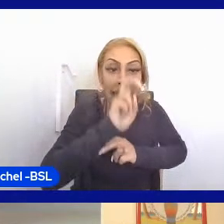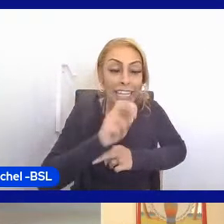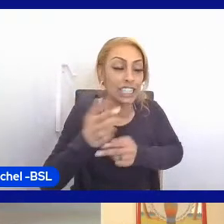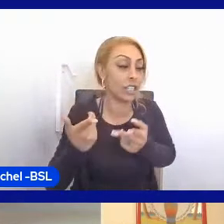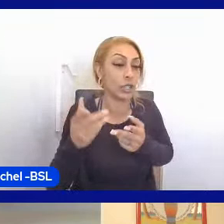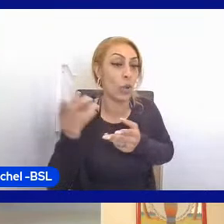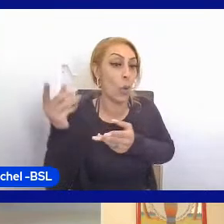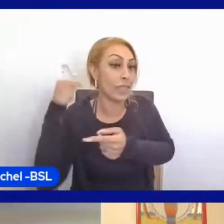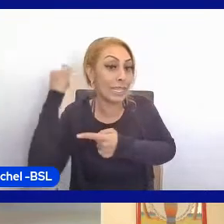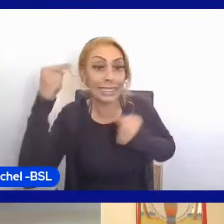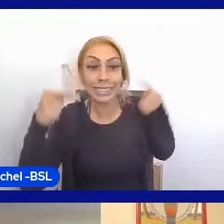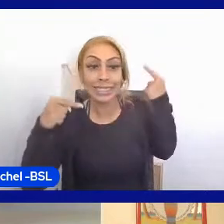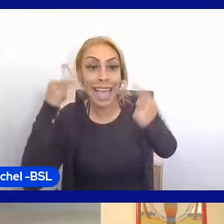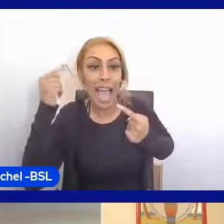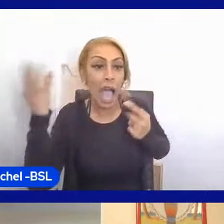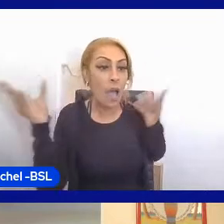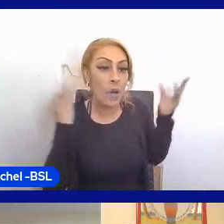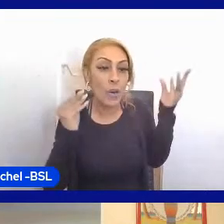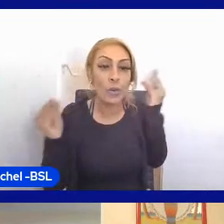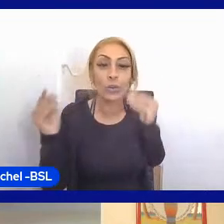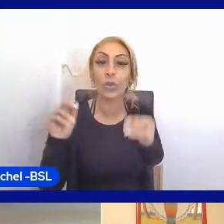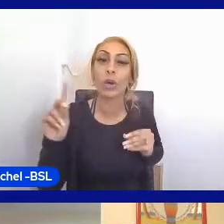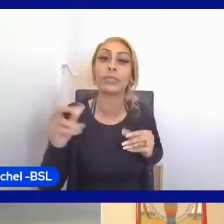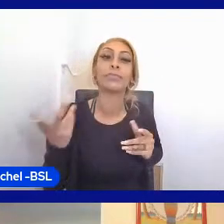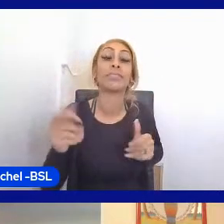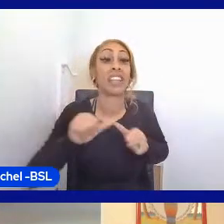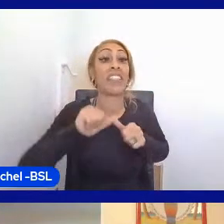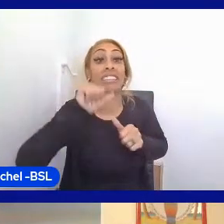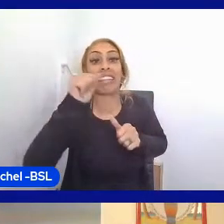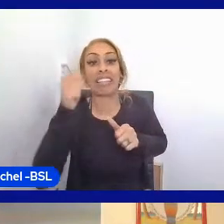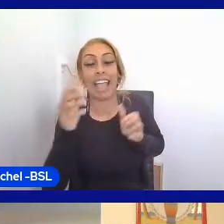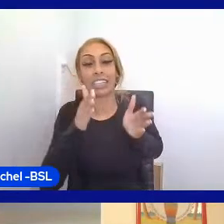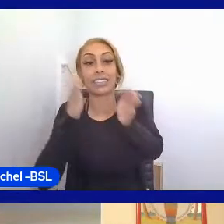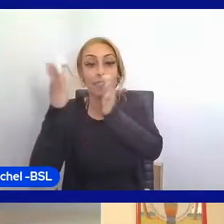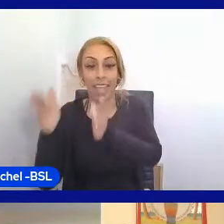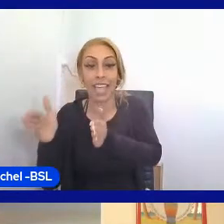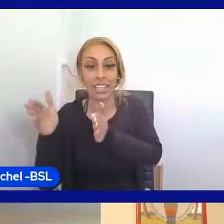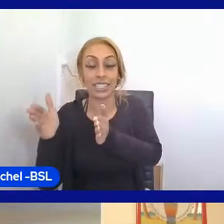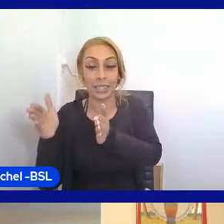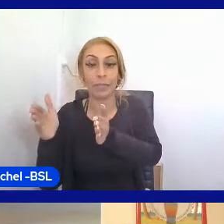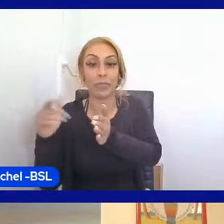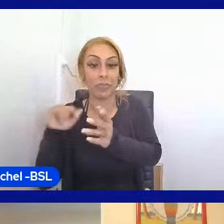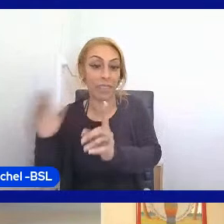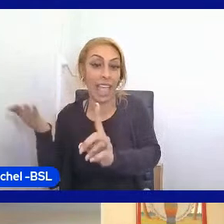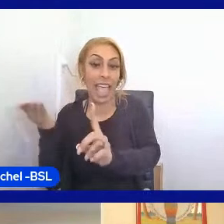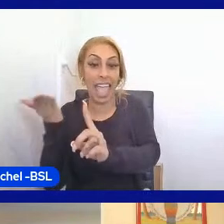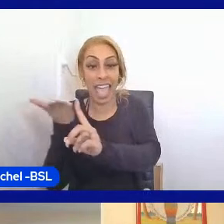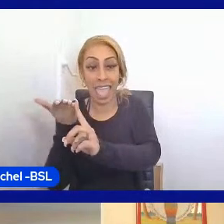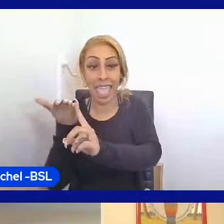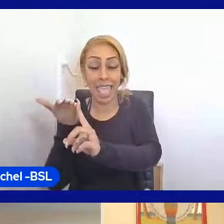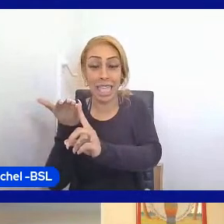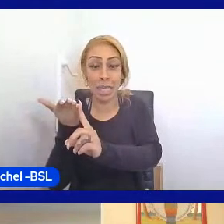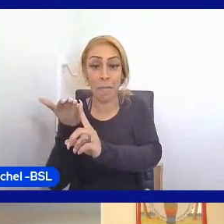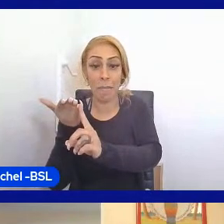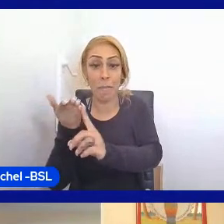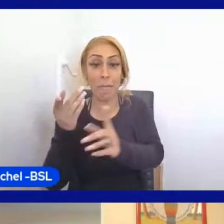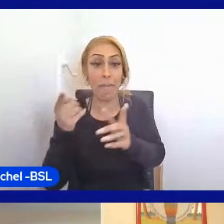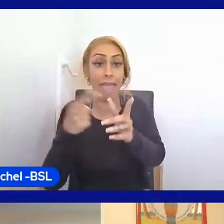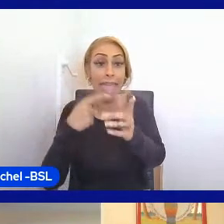so that is the next phase towards getting it finished. Our aim is to get the AR guided tour completed by summer of communicating what is being paid to be